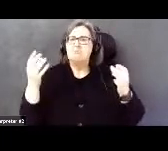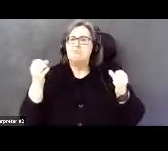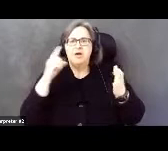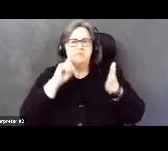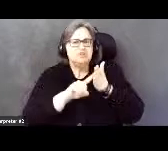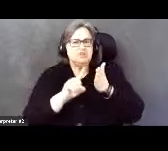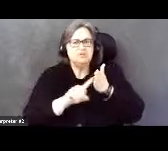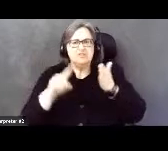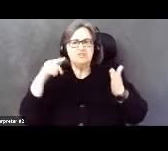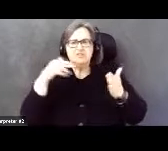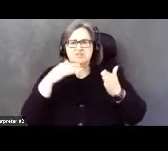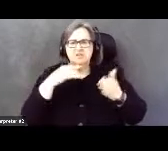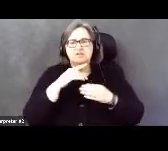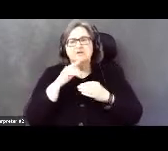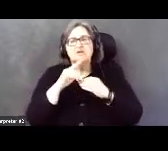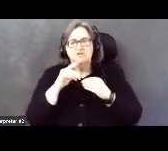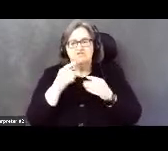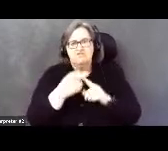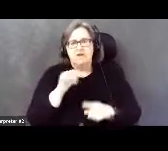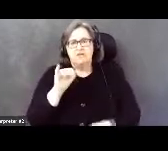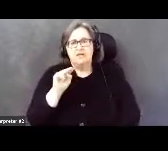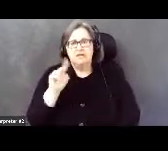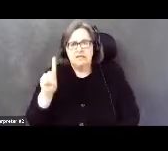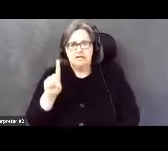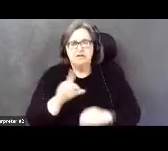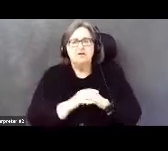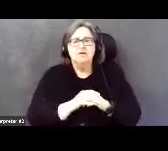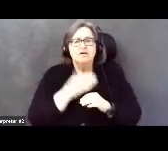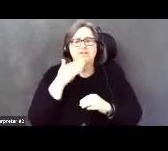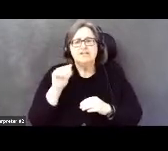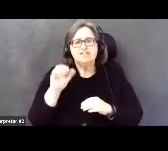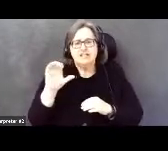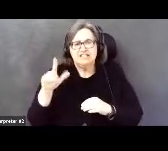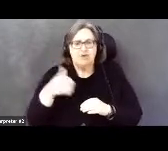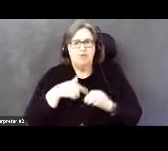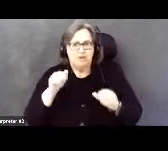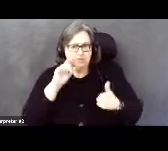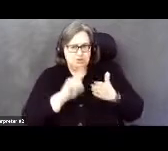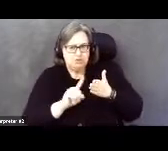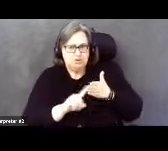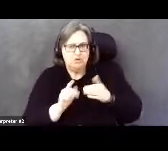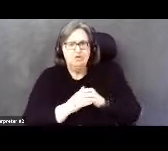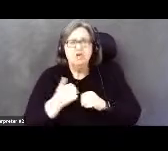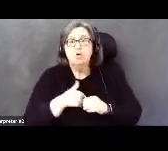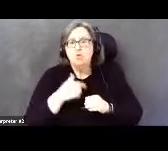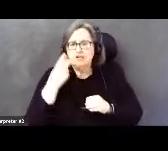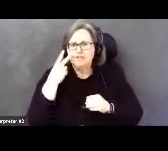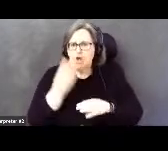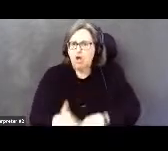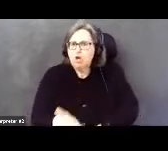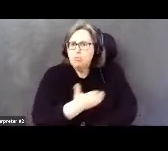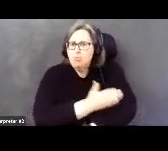facilitation in Indiana thanks to ACL. And found significant improvements for even patients